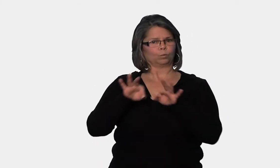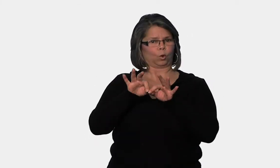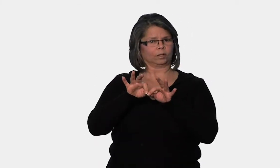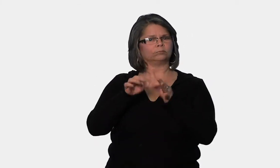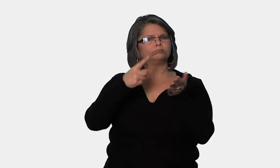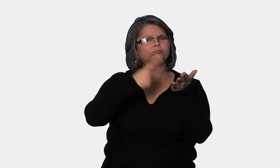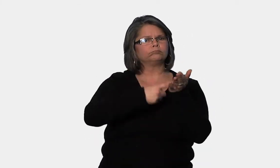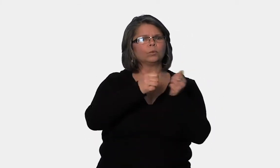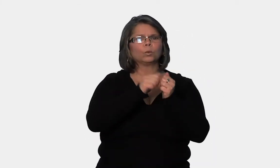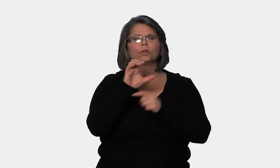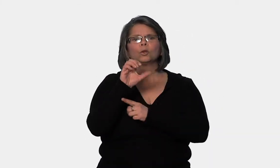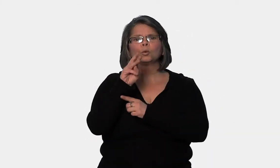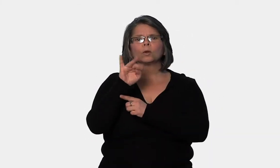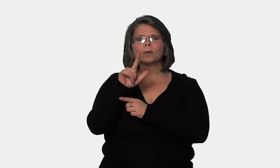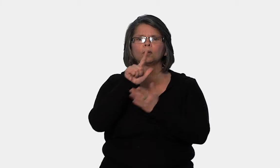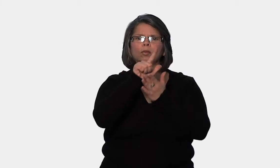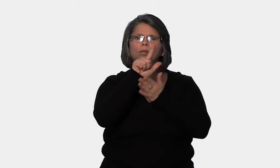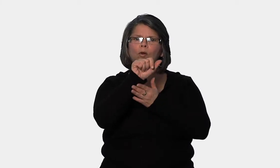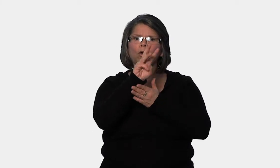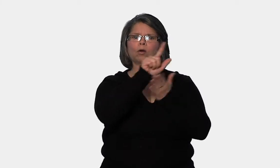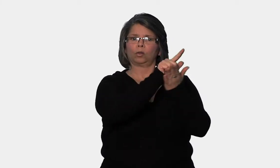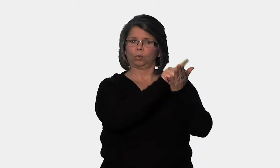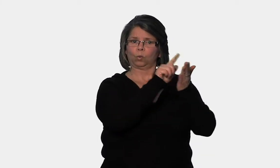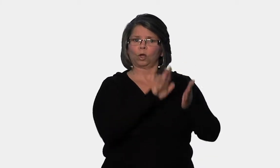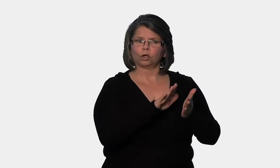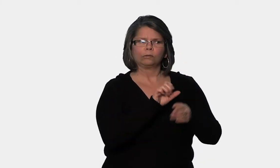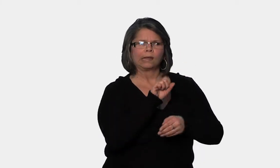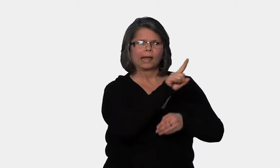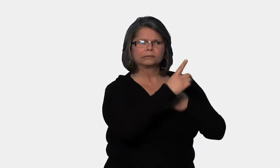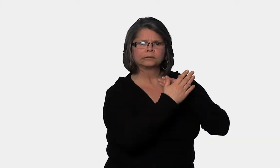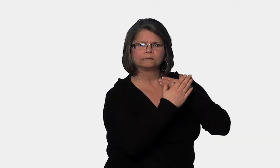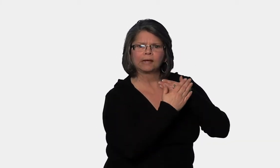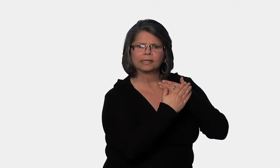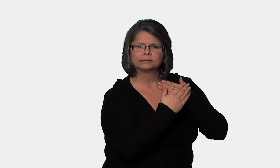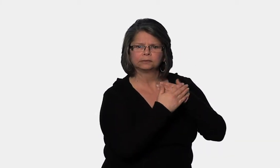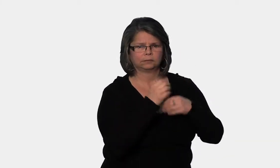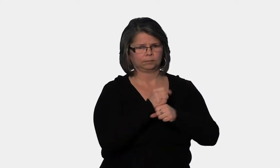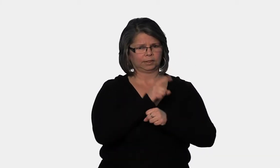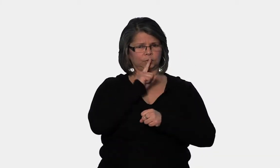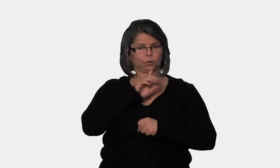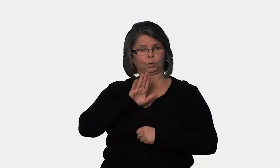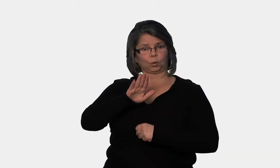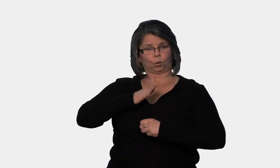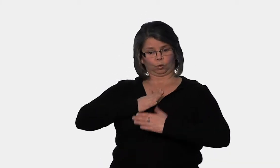It is important to talk to a criminal law lawyer for advice to protect your rights,